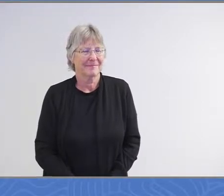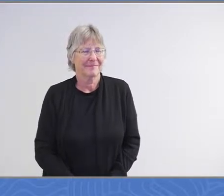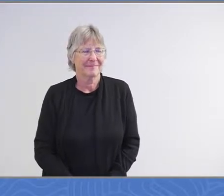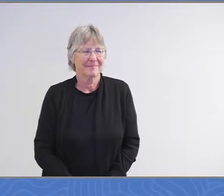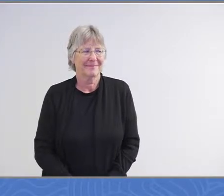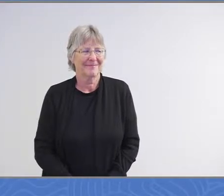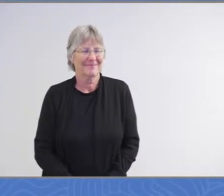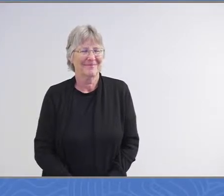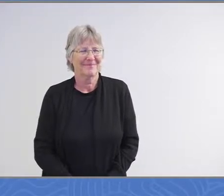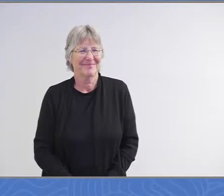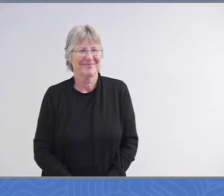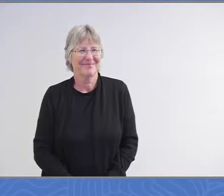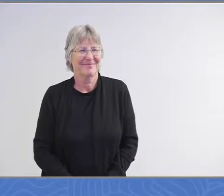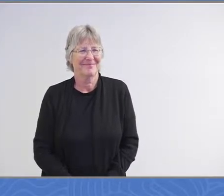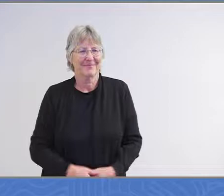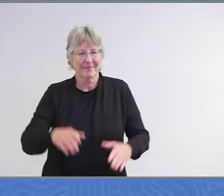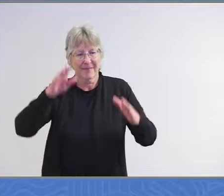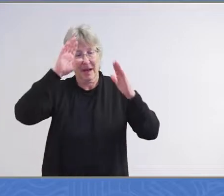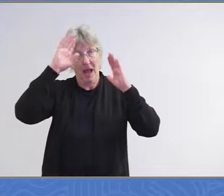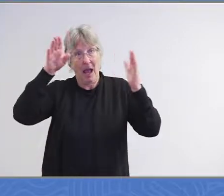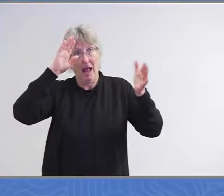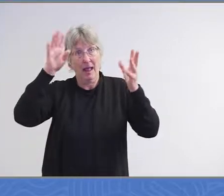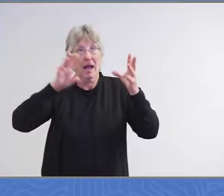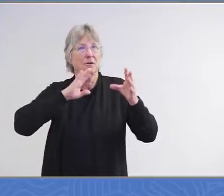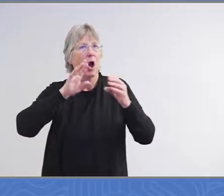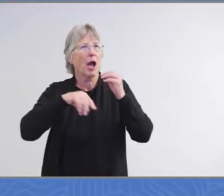Hello, I am addressing the item that is not listed